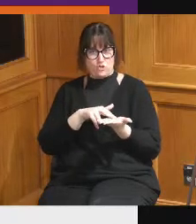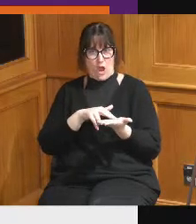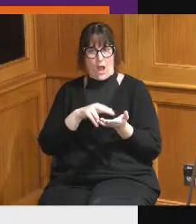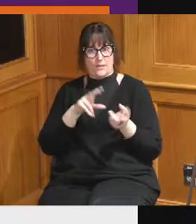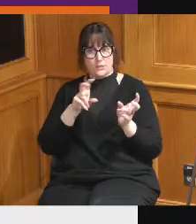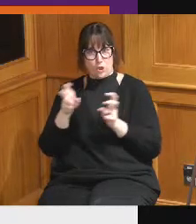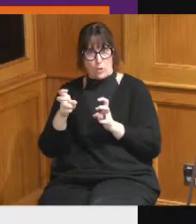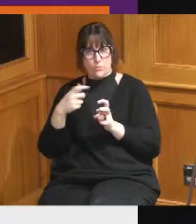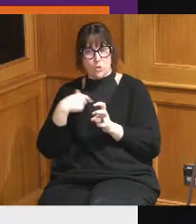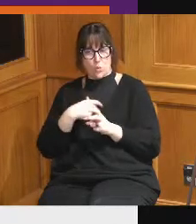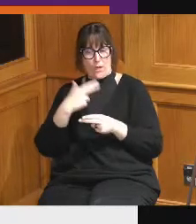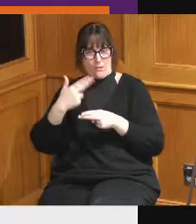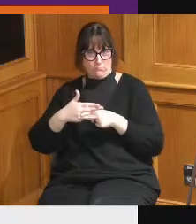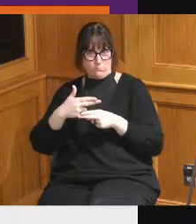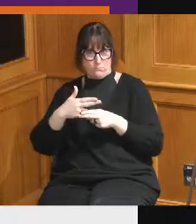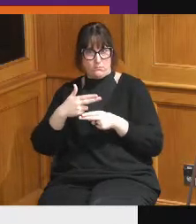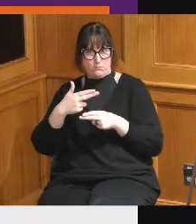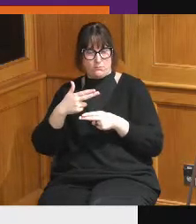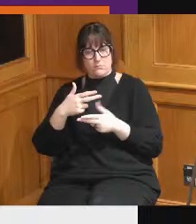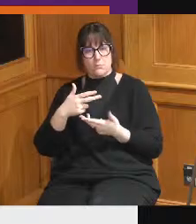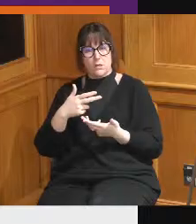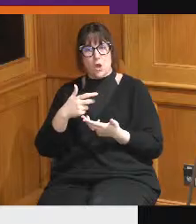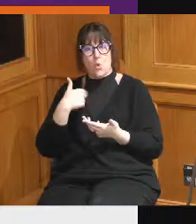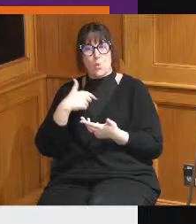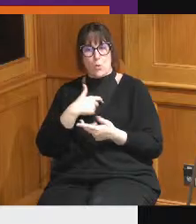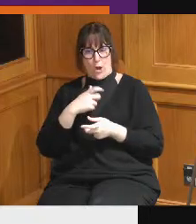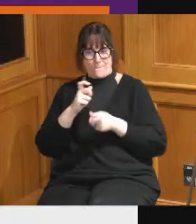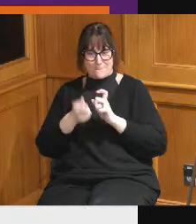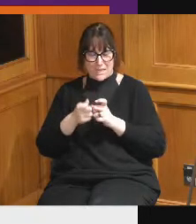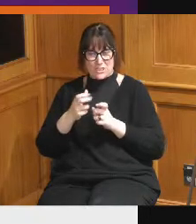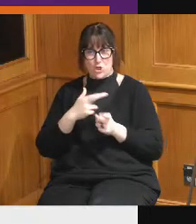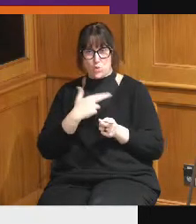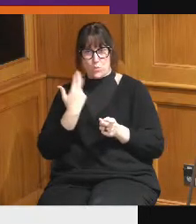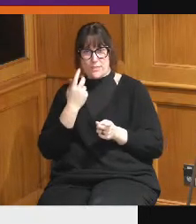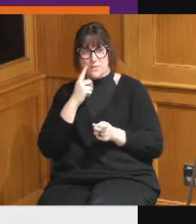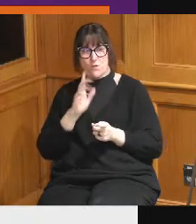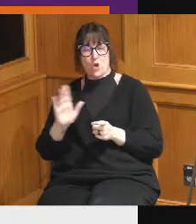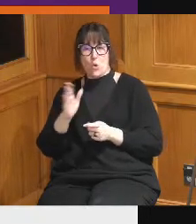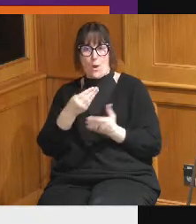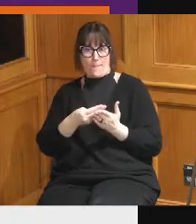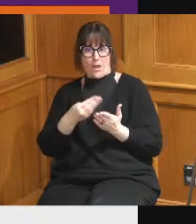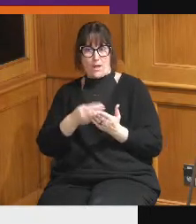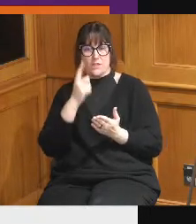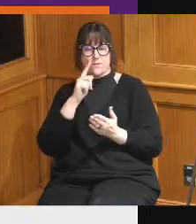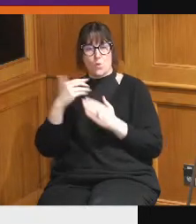is we're managing risk for federal dollars in a way that's responsible so we're we are in the